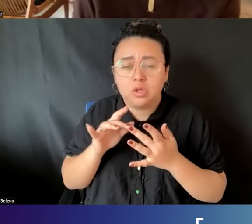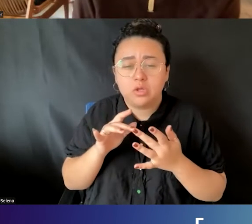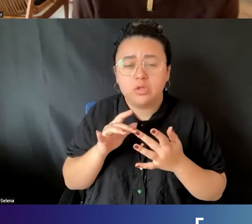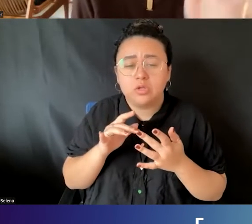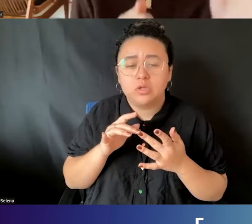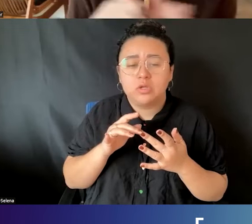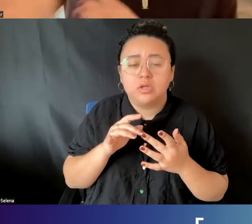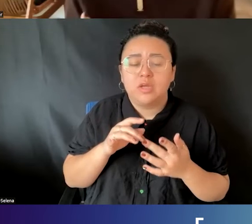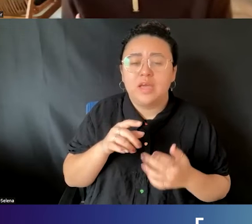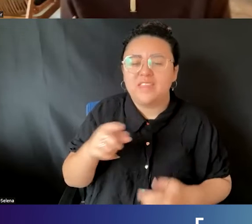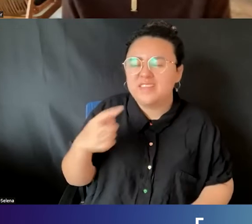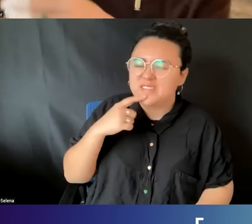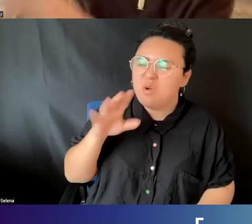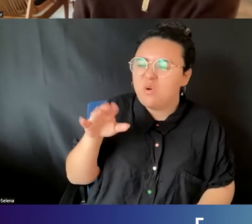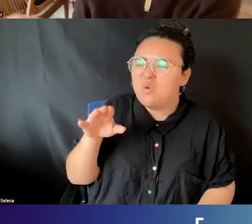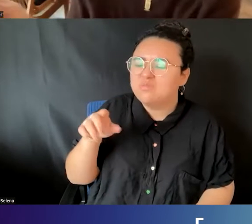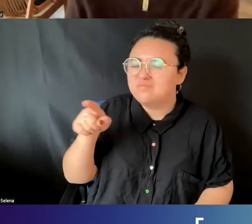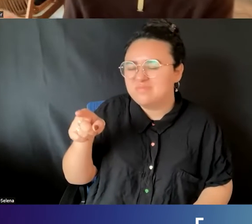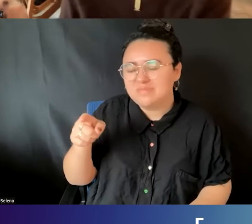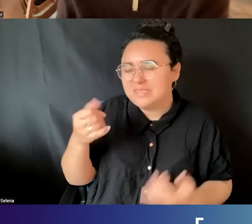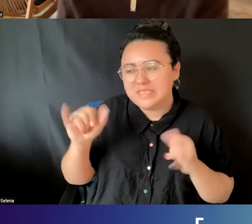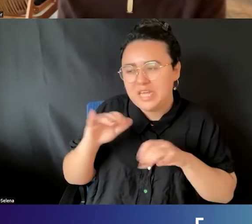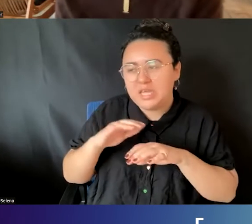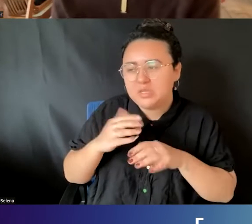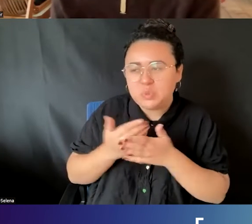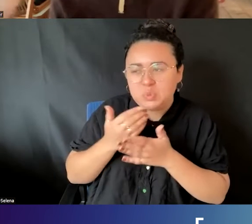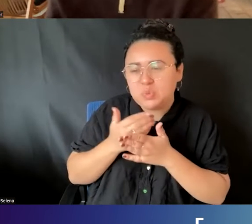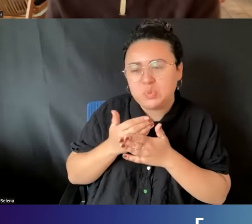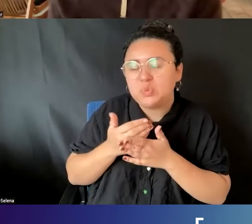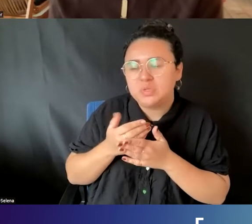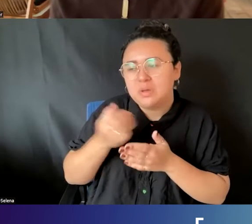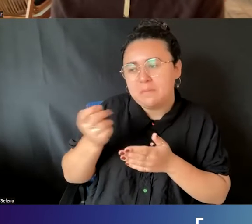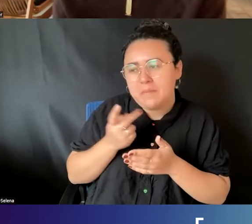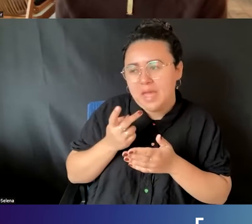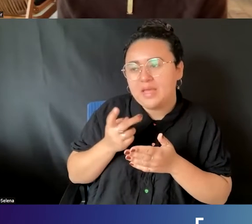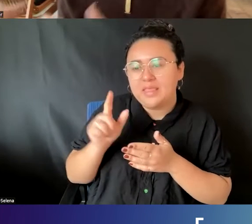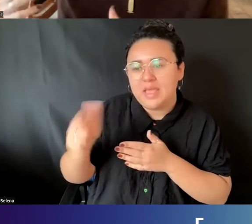when you were a little bit farther along or come back to us when you know, you know, what happens with the festival premiere.